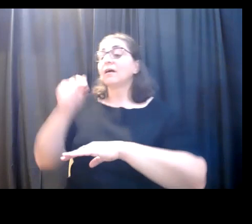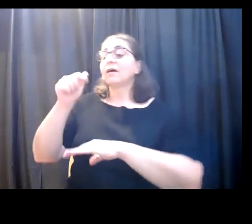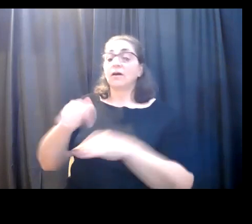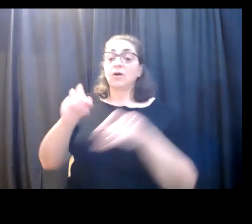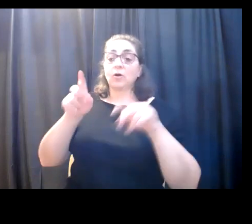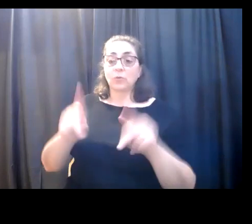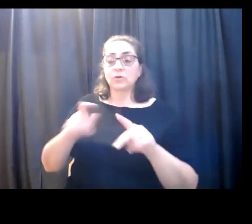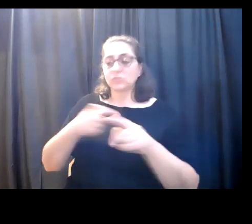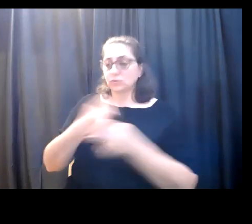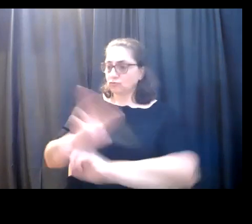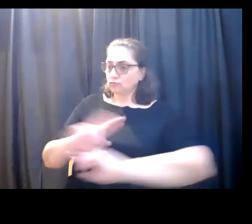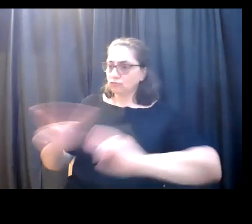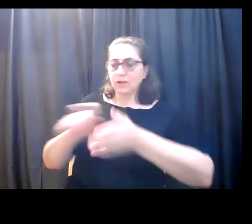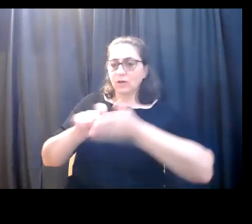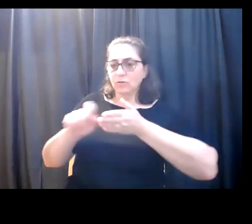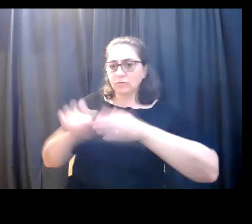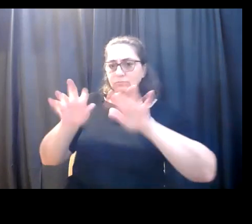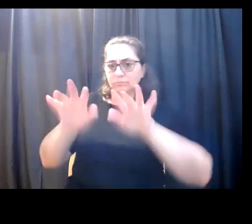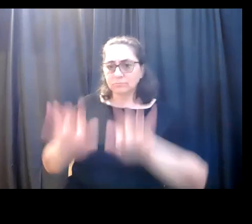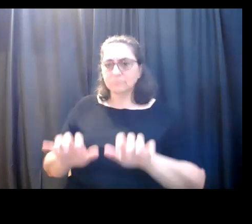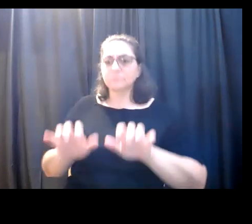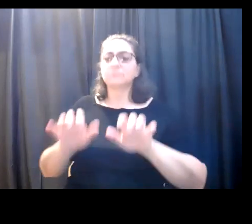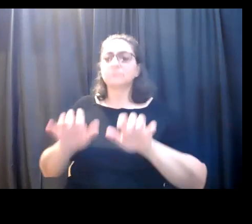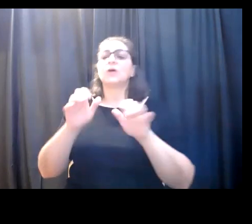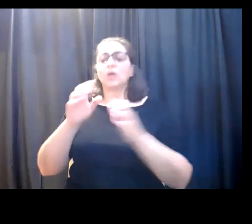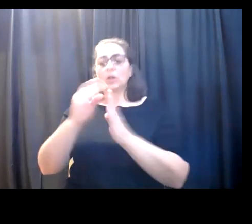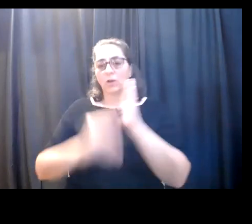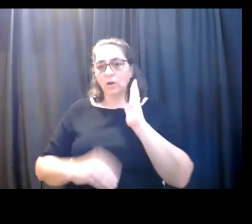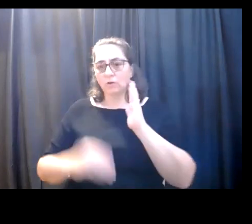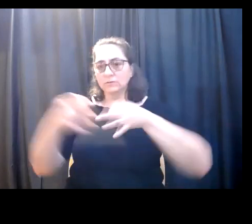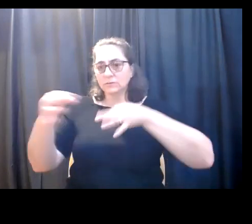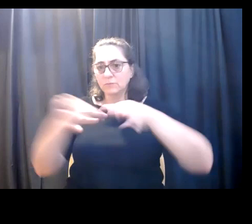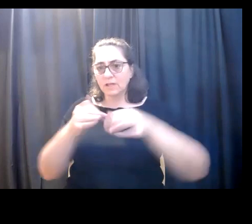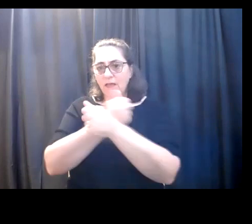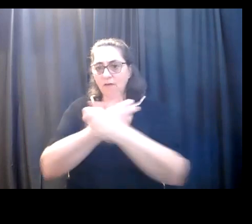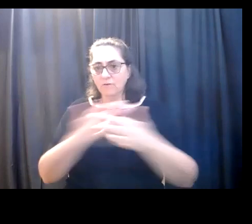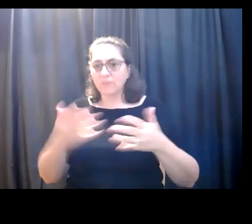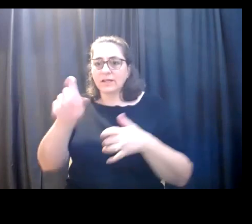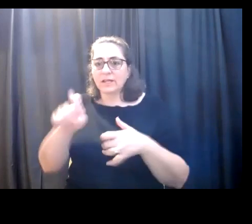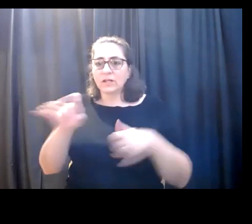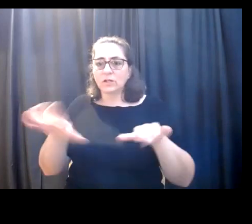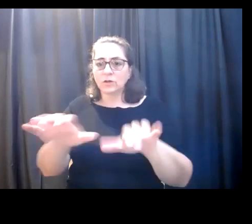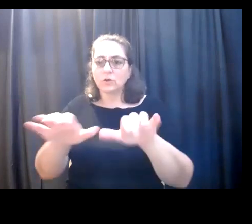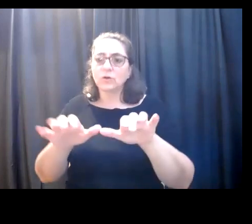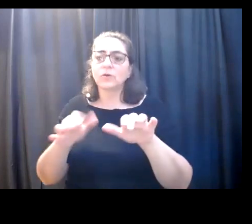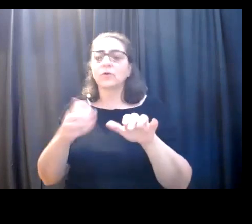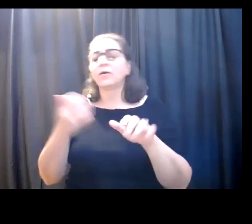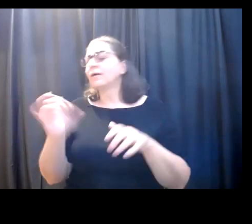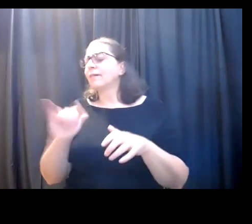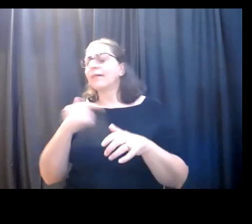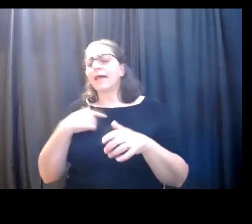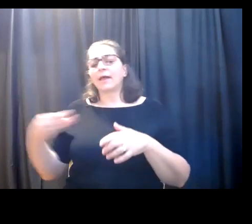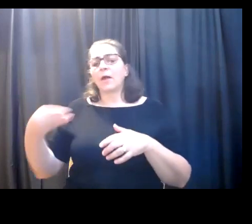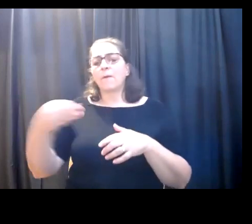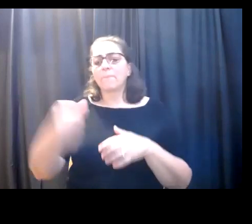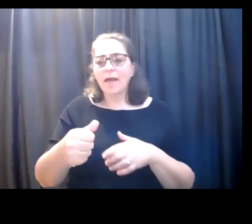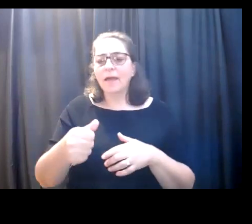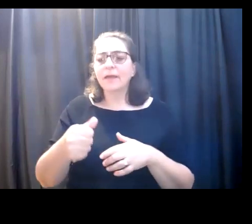charge your equipment in advance, bring batteries. It's a lot to carry but it helps.